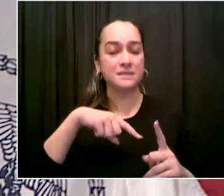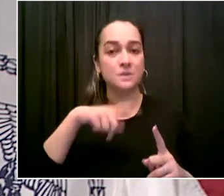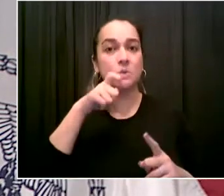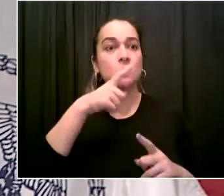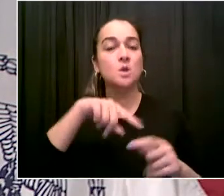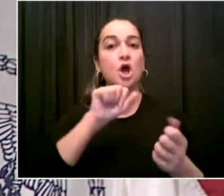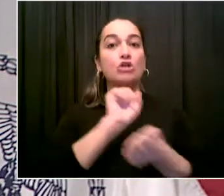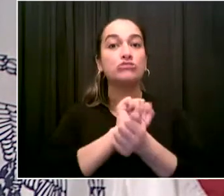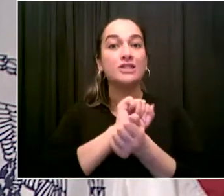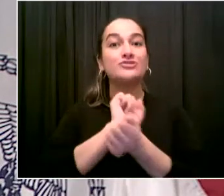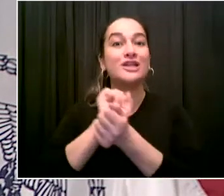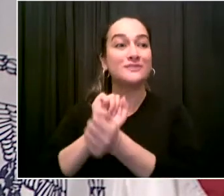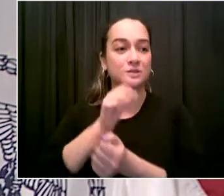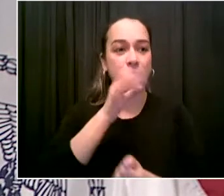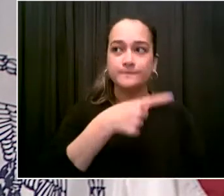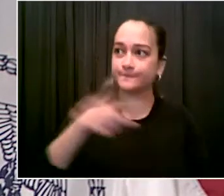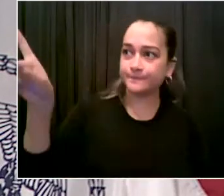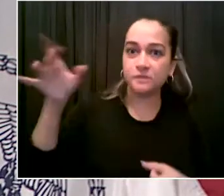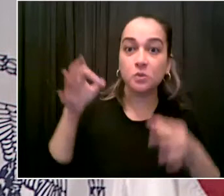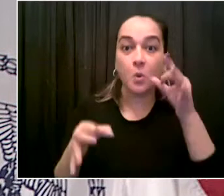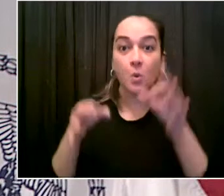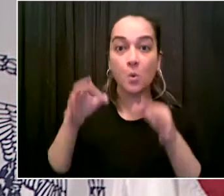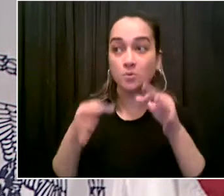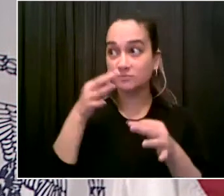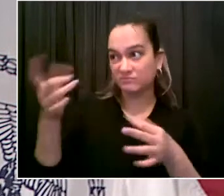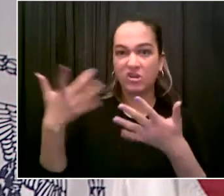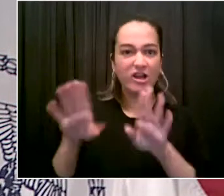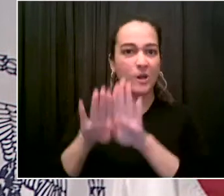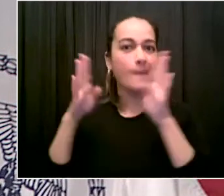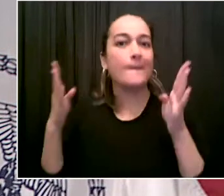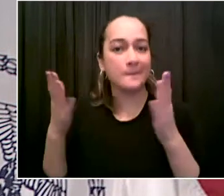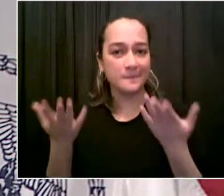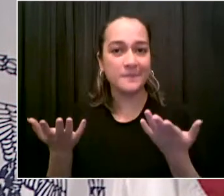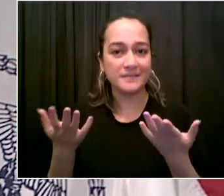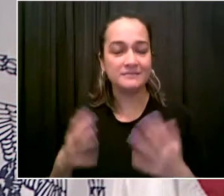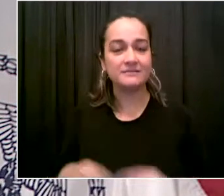TO BE PLAYED OUT IN A MATTER OF WEEKS NOW. ALL OF THIS IS